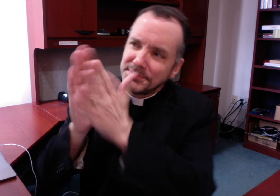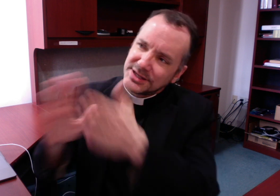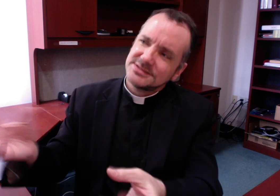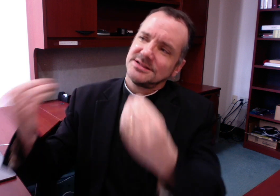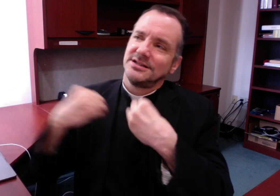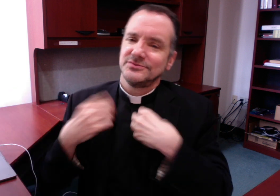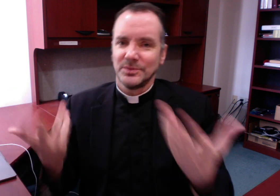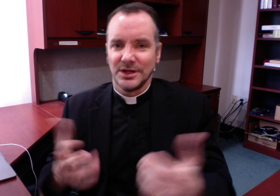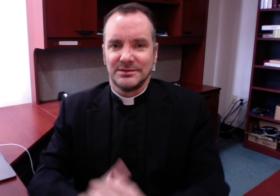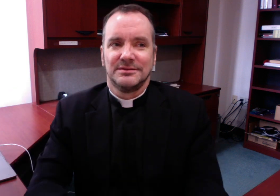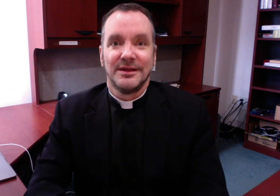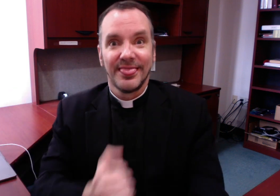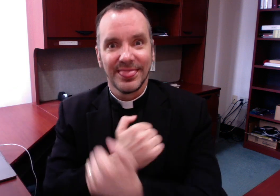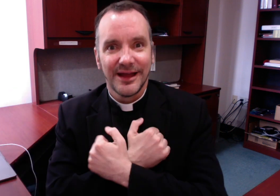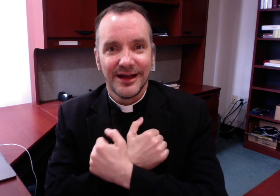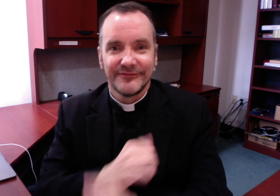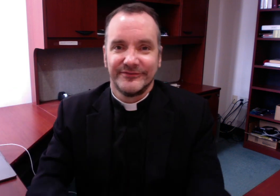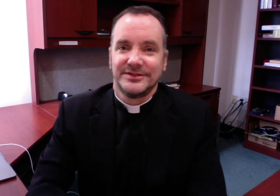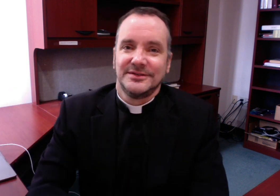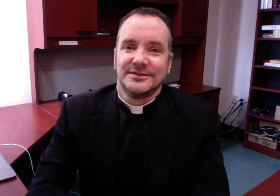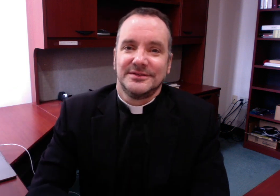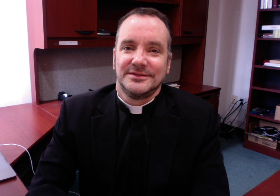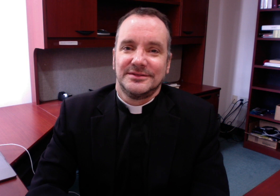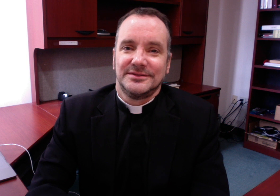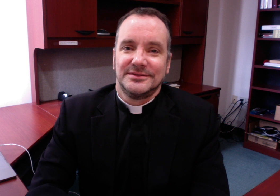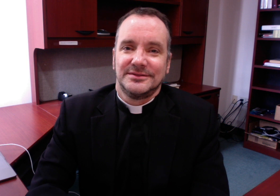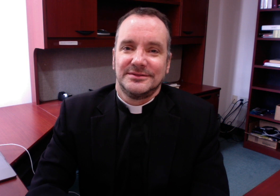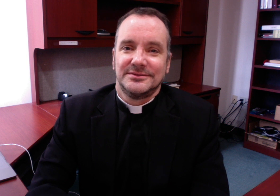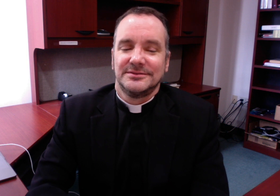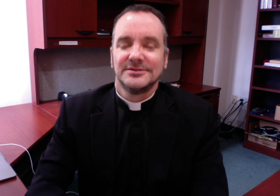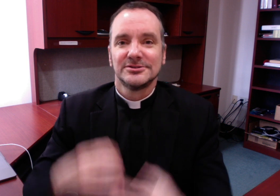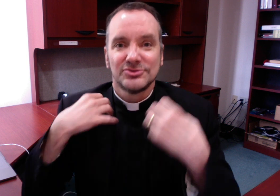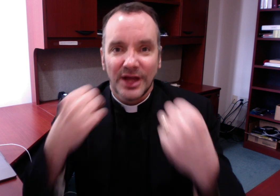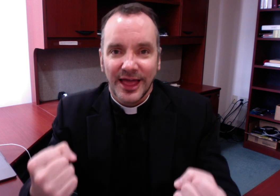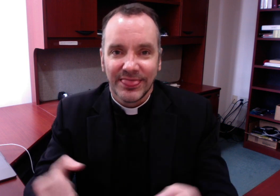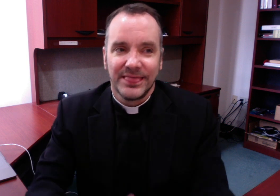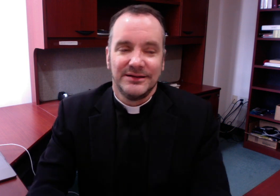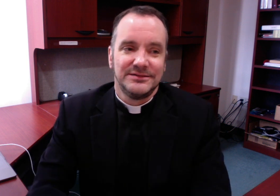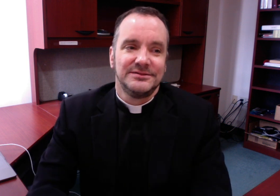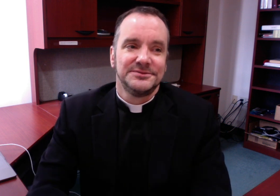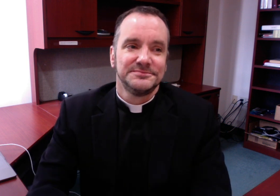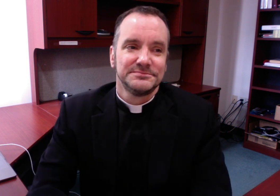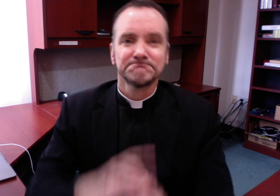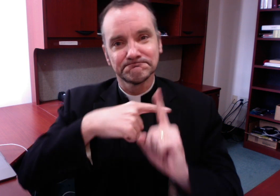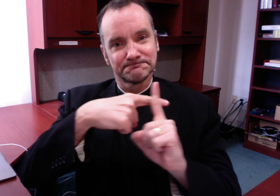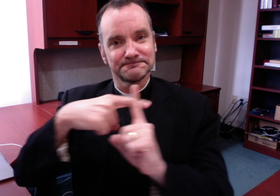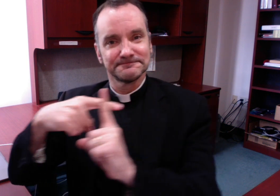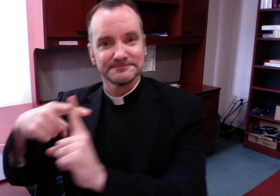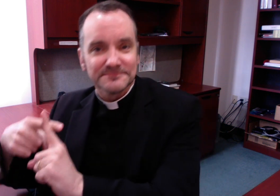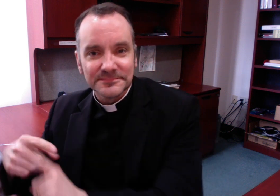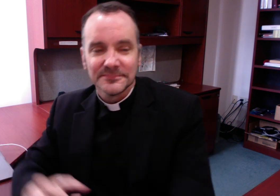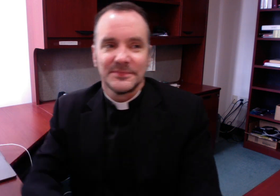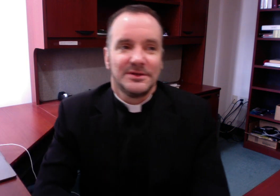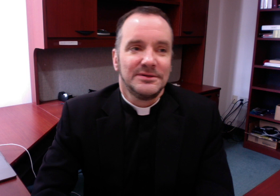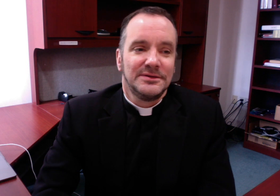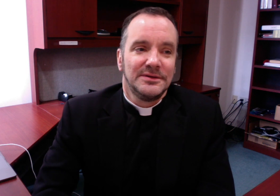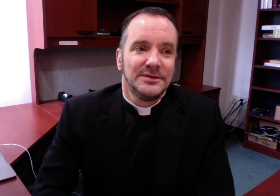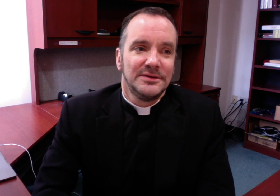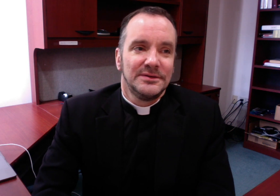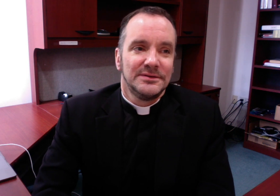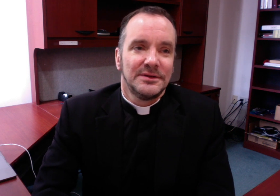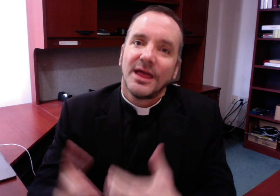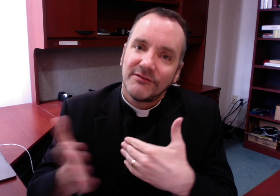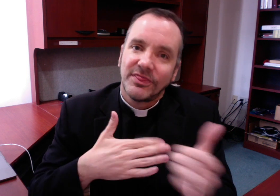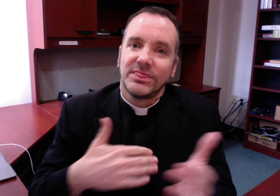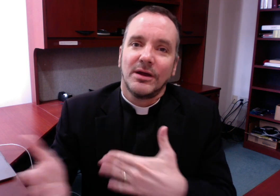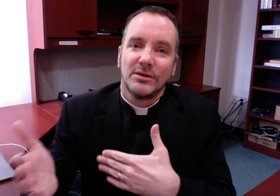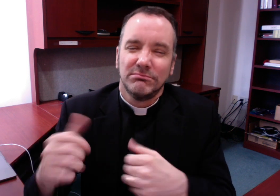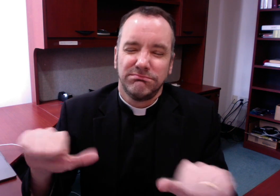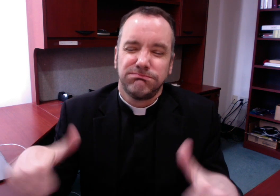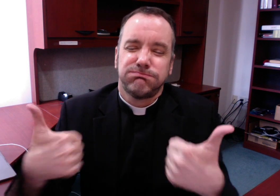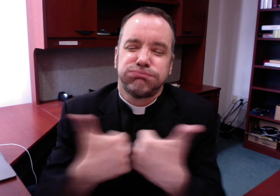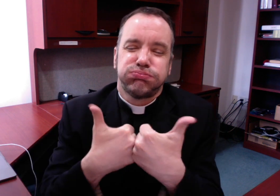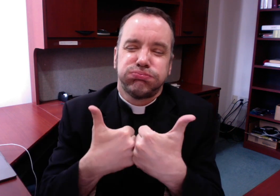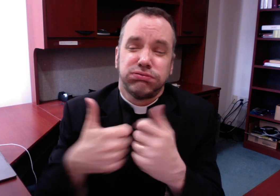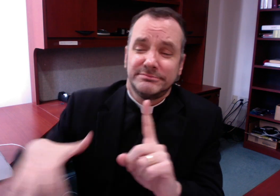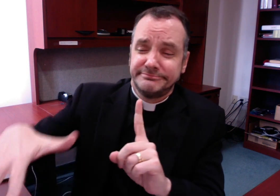Peace gives us love and strength and positivity, even though the climate is